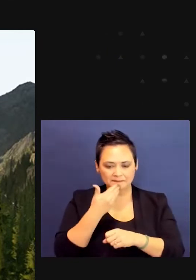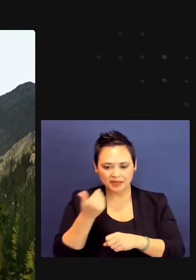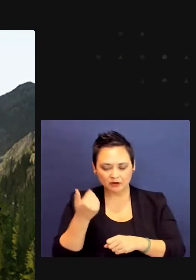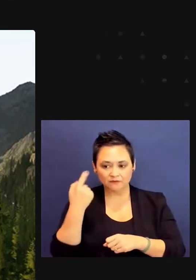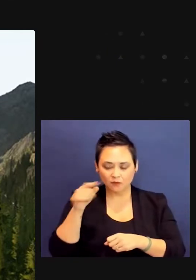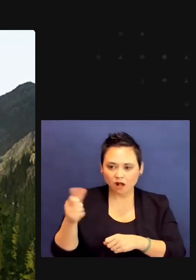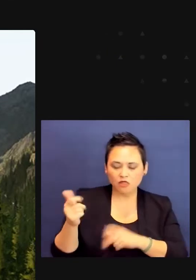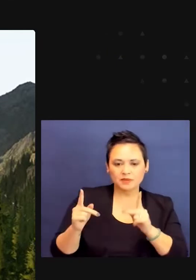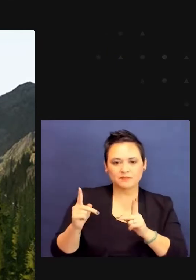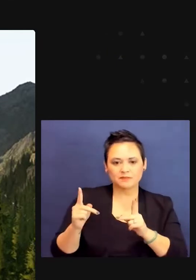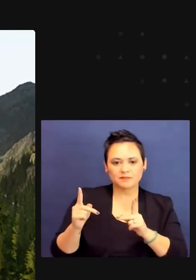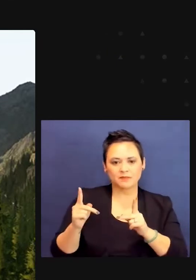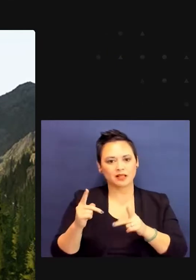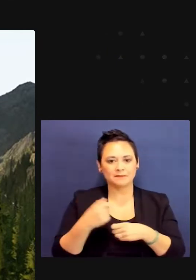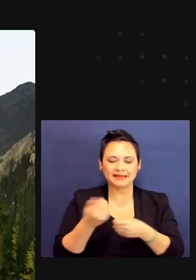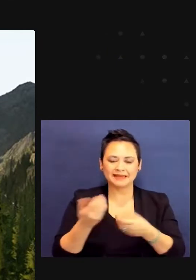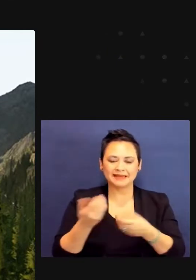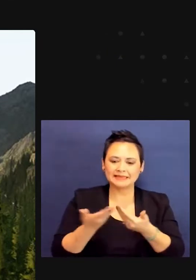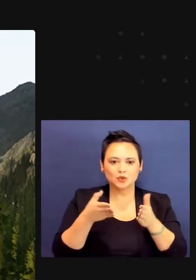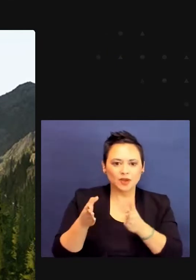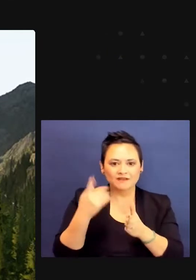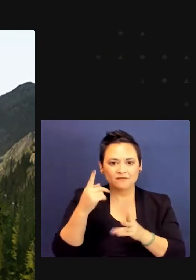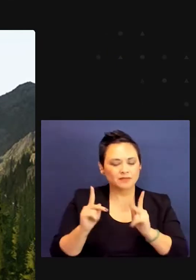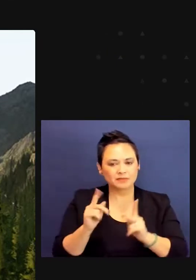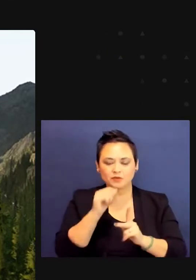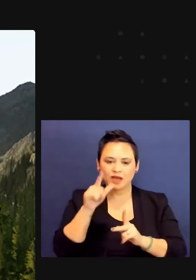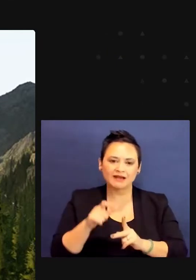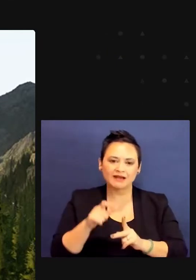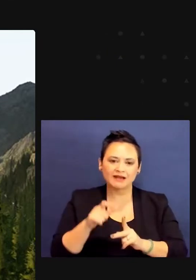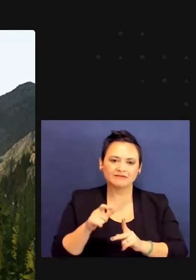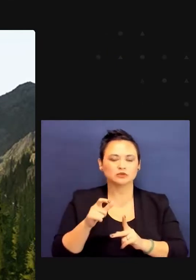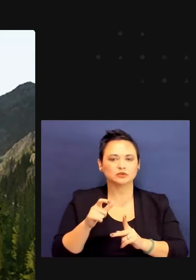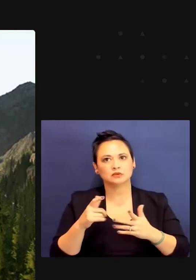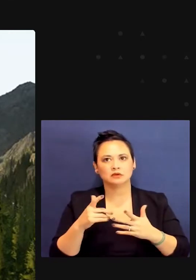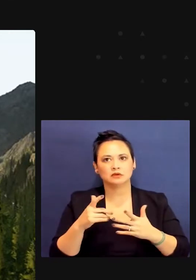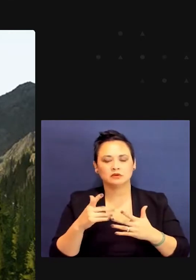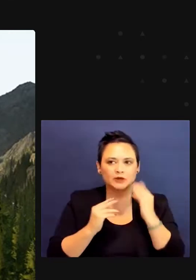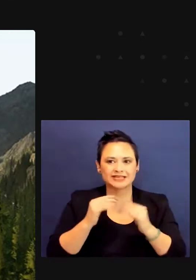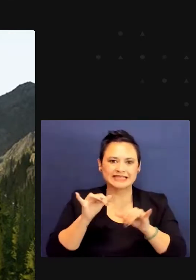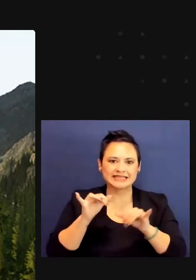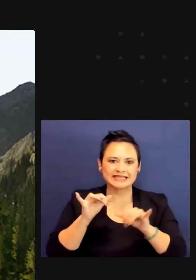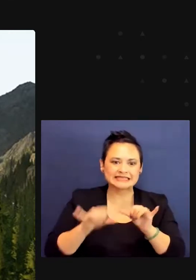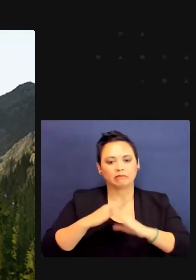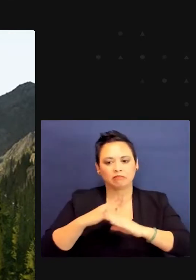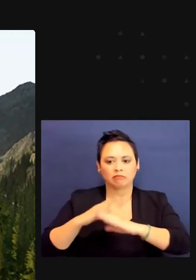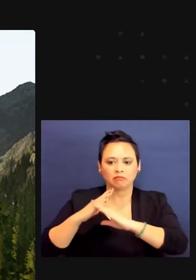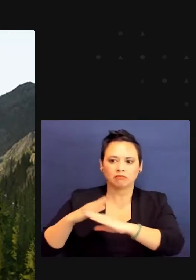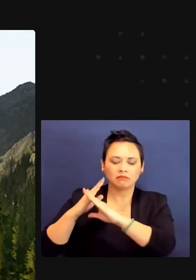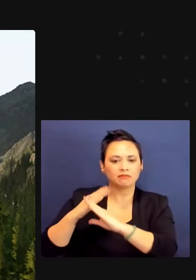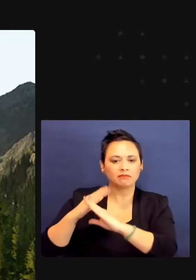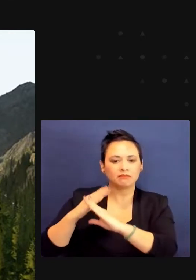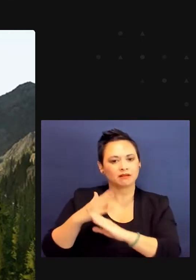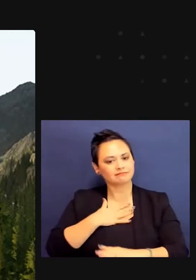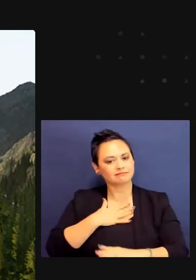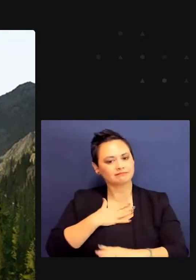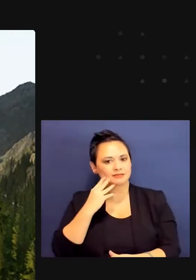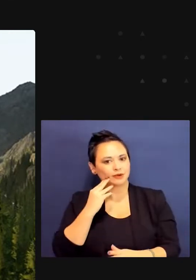the same speed bumps that I did in my career. And so I'm trying to be really proactive in finding new ways